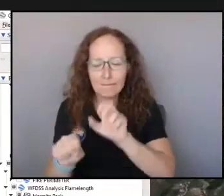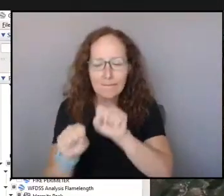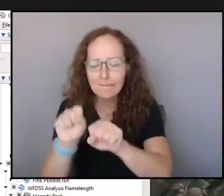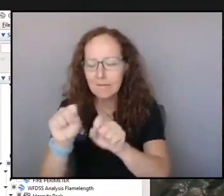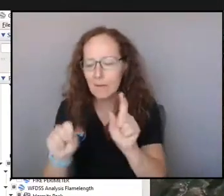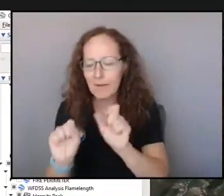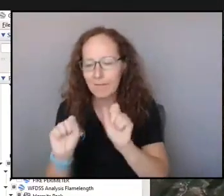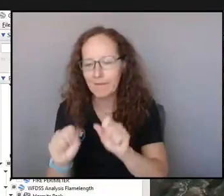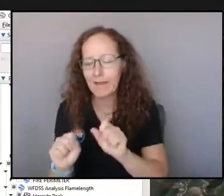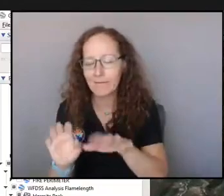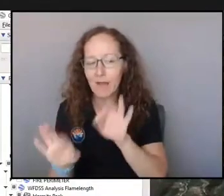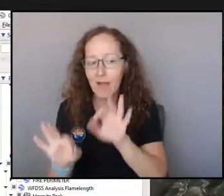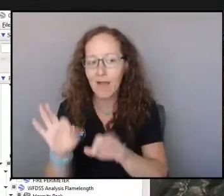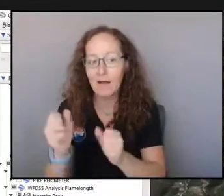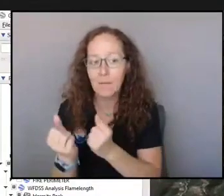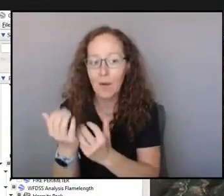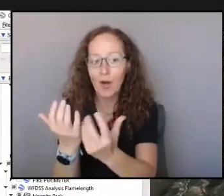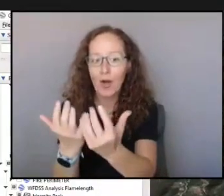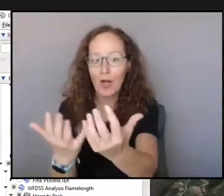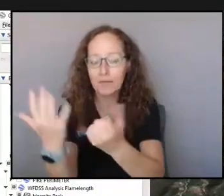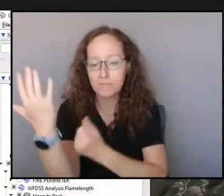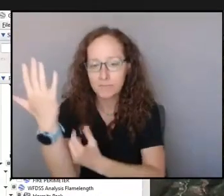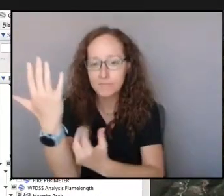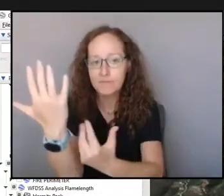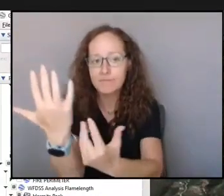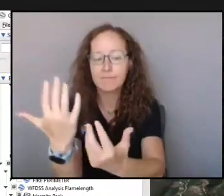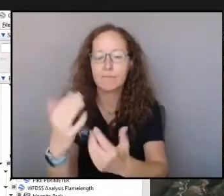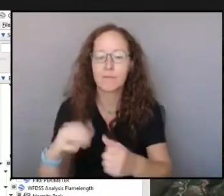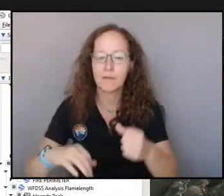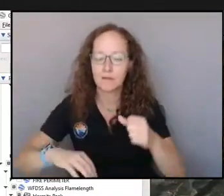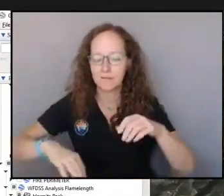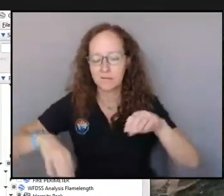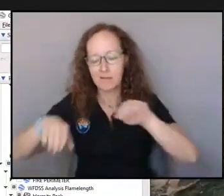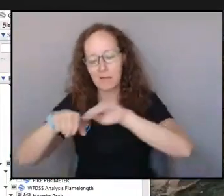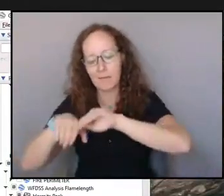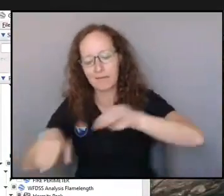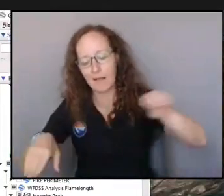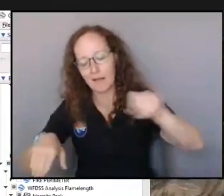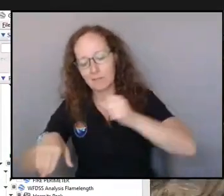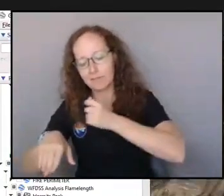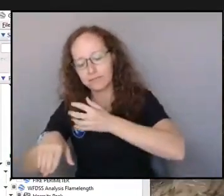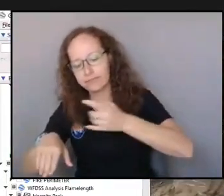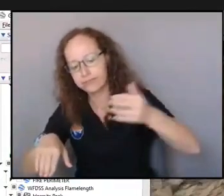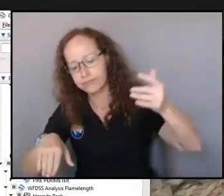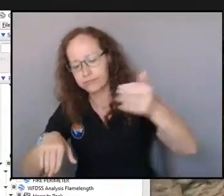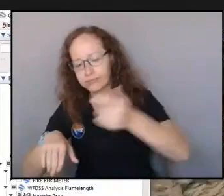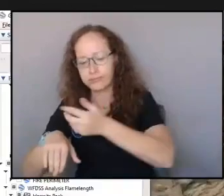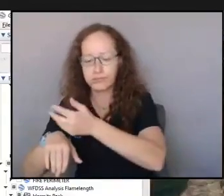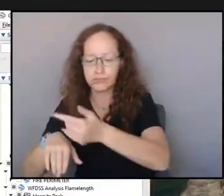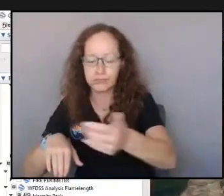AS WE GO TO THE NORTH END, THE RUNS ARE SHOWING PRETTY MUCH THE SAME THING ALL ALONG THIS WEST SIDE.